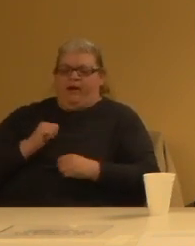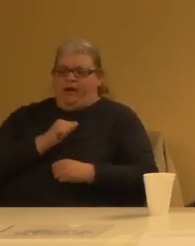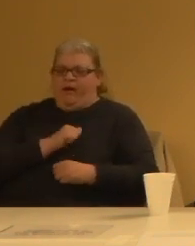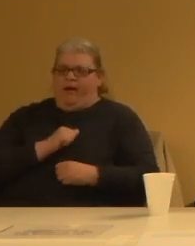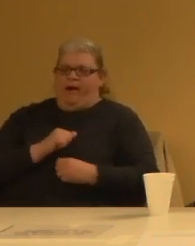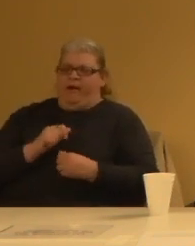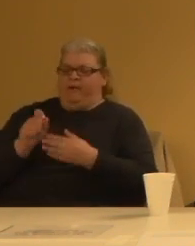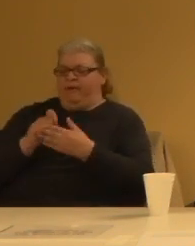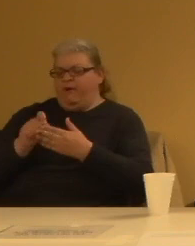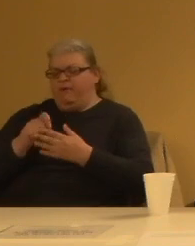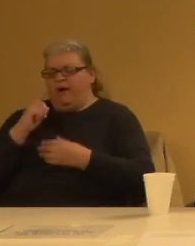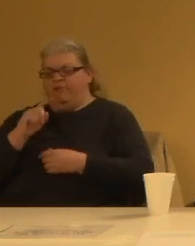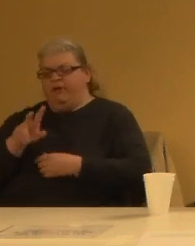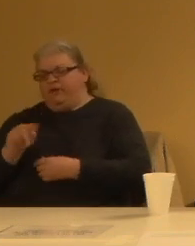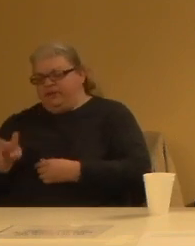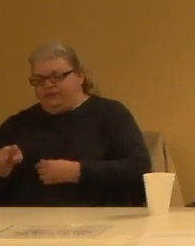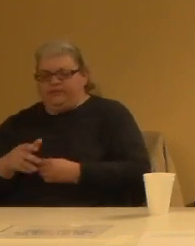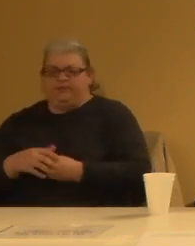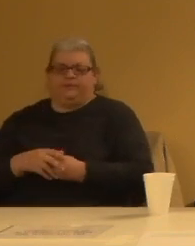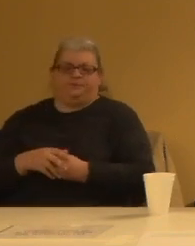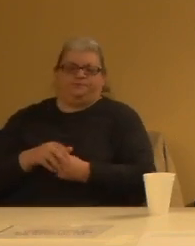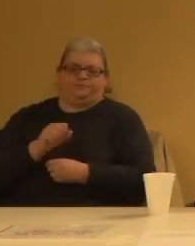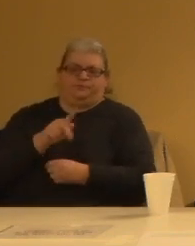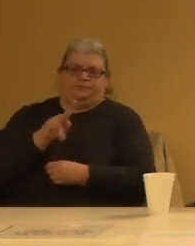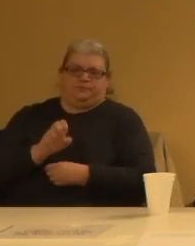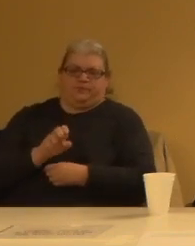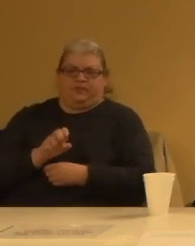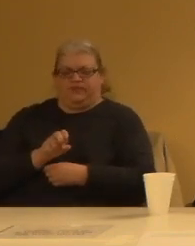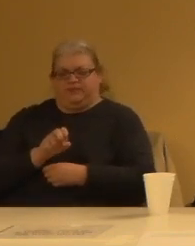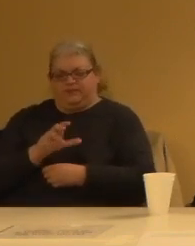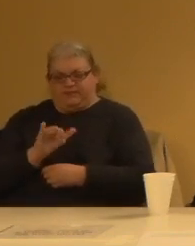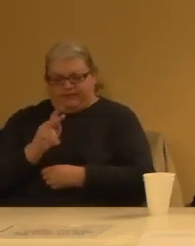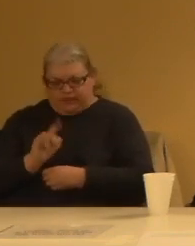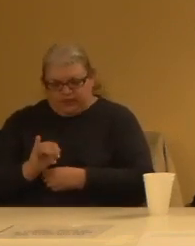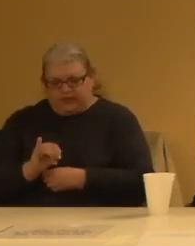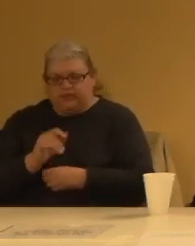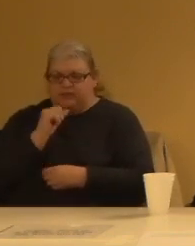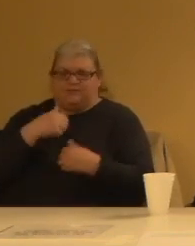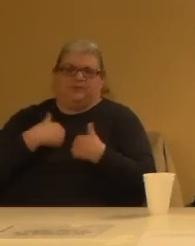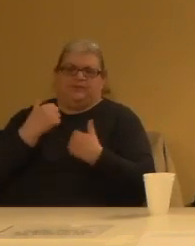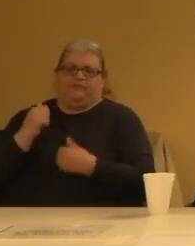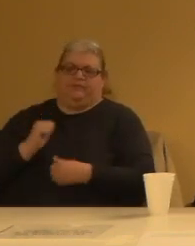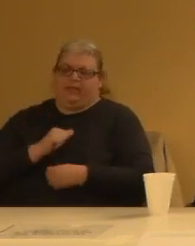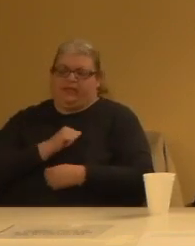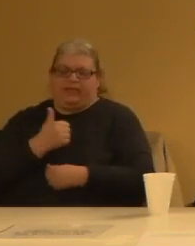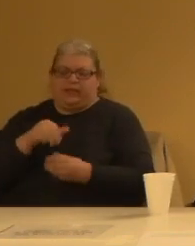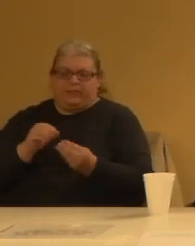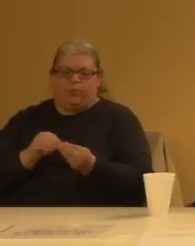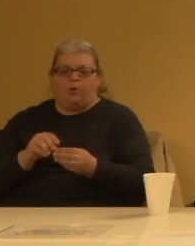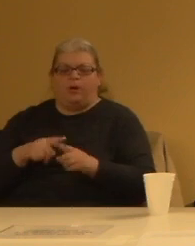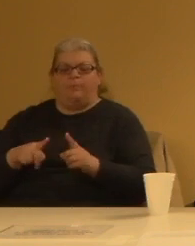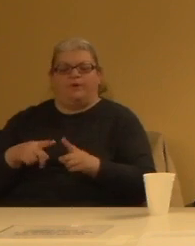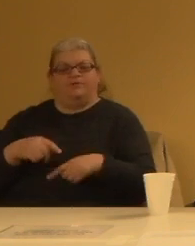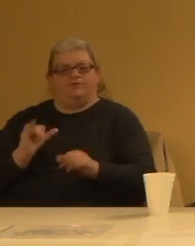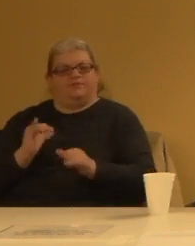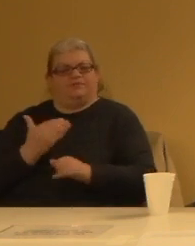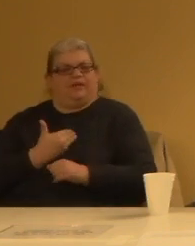Lauren Gunderson, Steve Yockey is very like, he doesn't live in Atlanta anymore, but he will always be in Atlantan for us. You know, they have homes, like they have home.